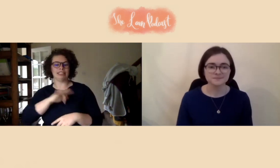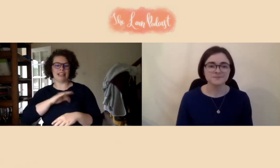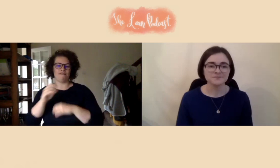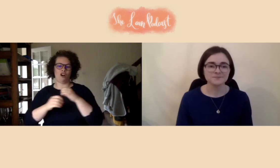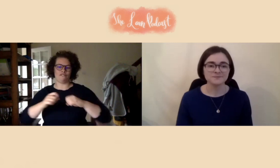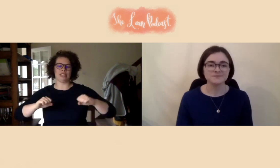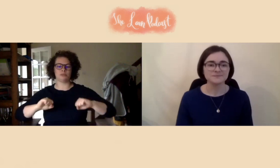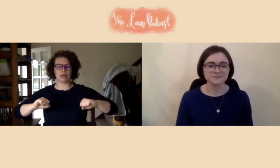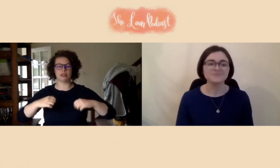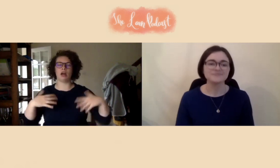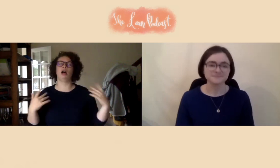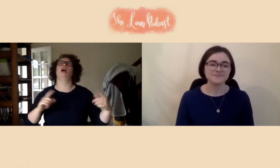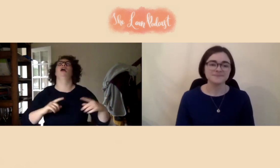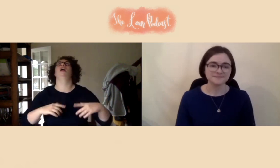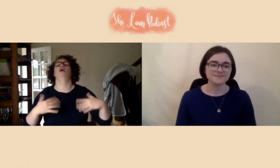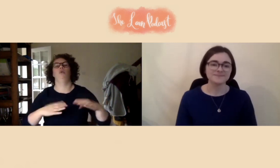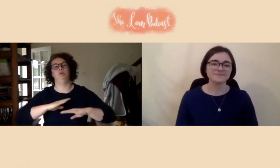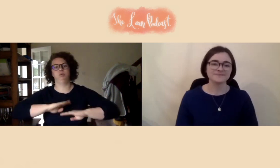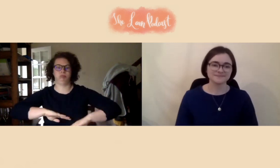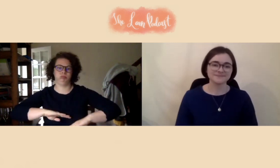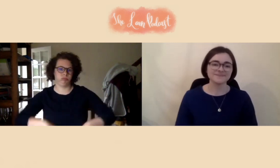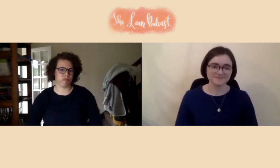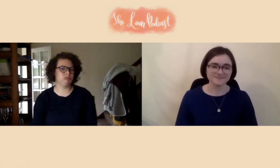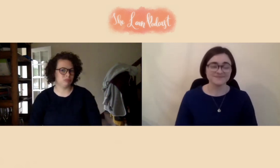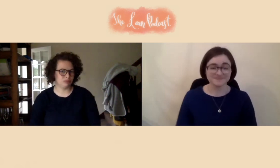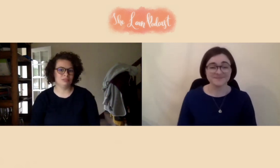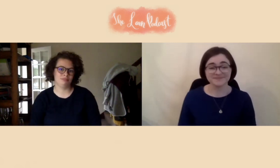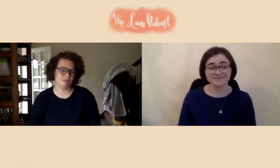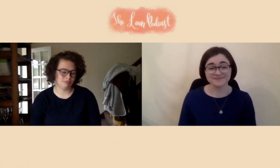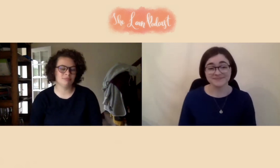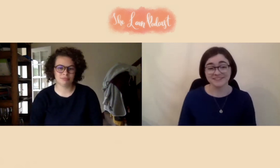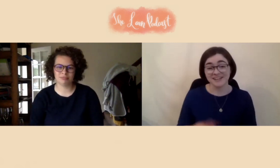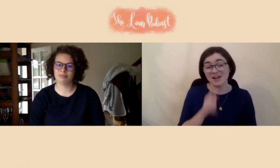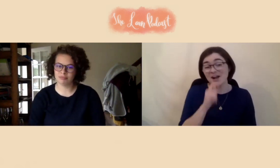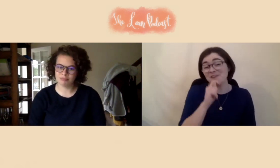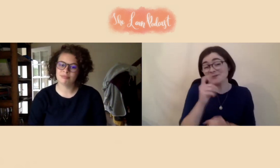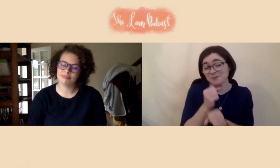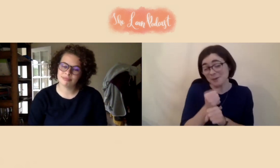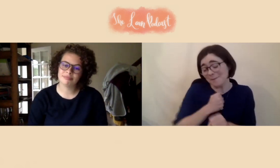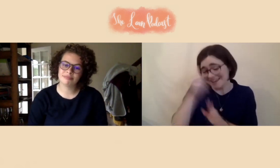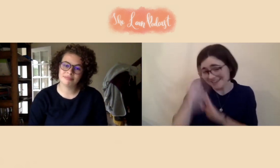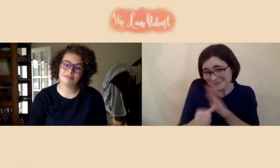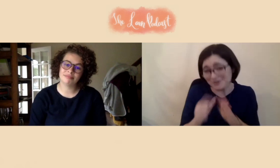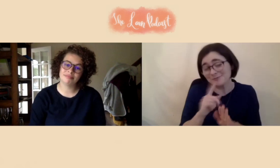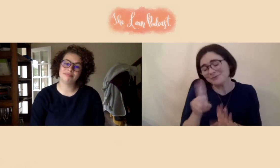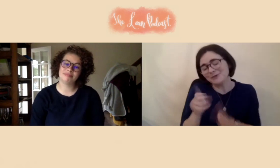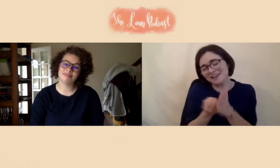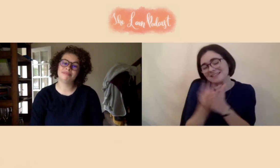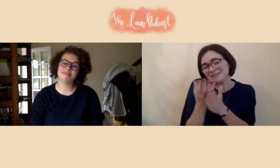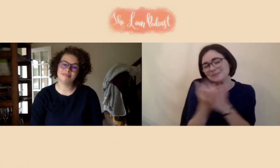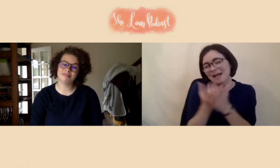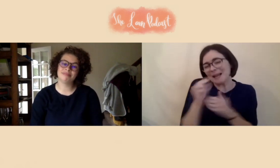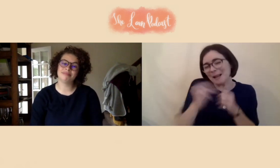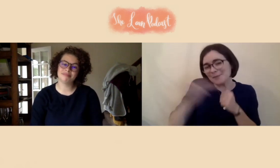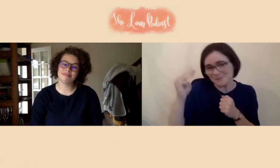Made the world of difference. Well, I've told you about, but I still need to take you through my journey of my desks . I quite like your ironing board.